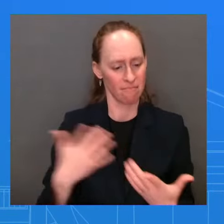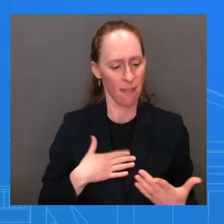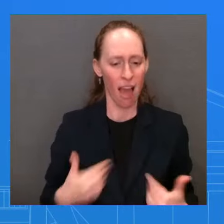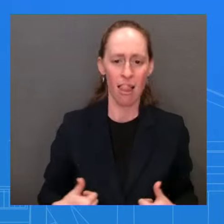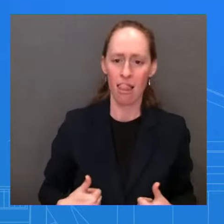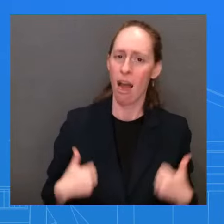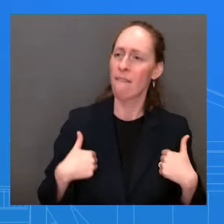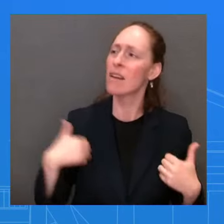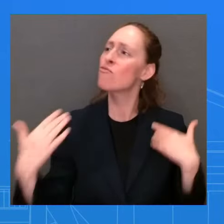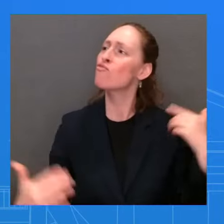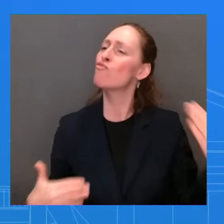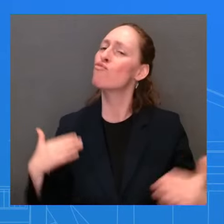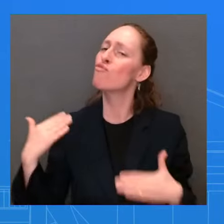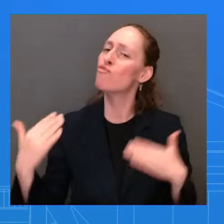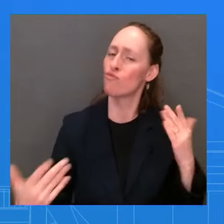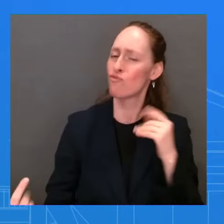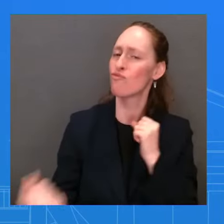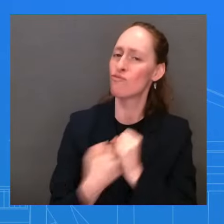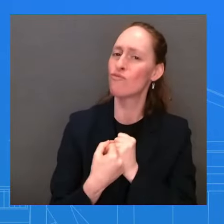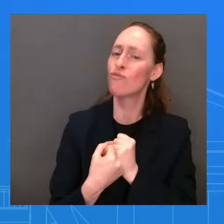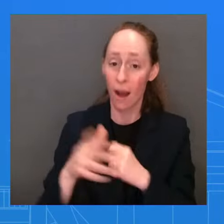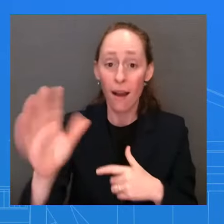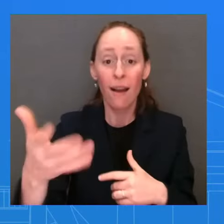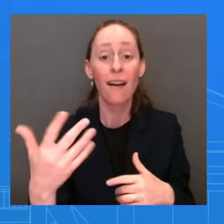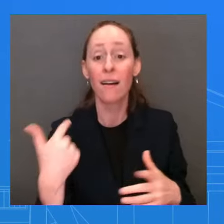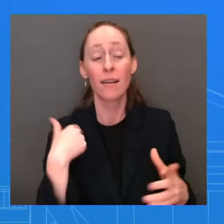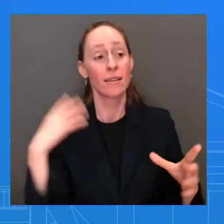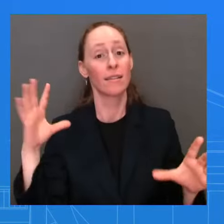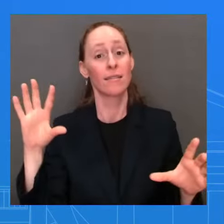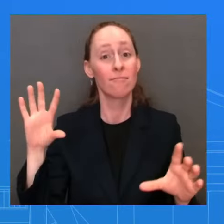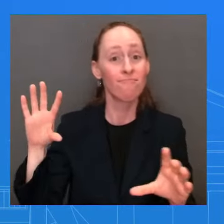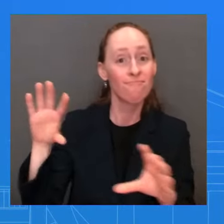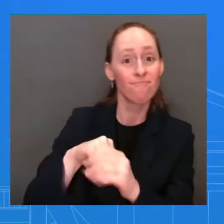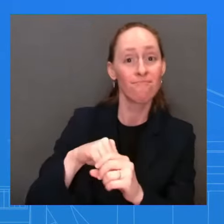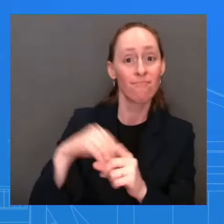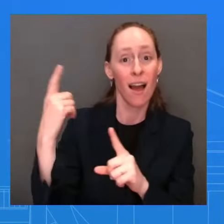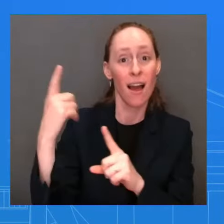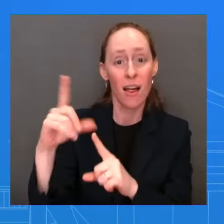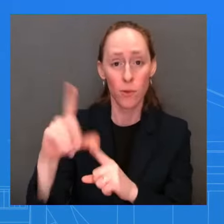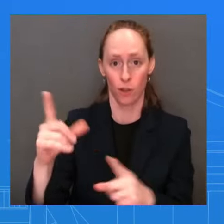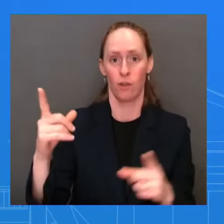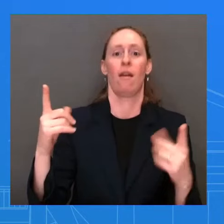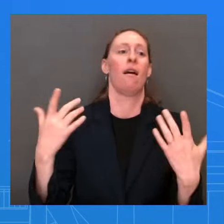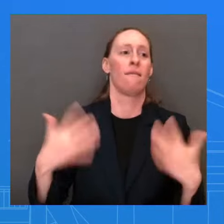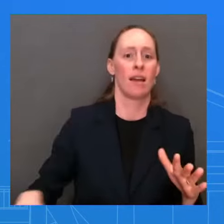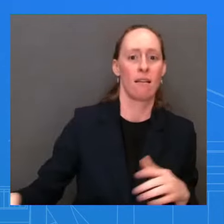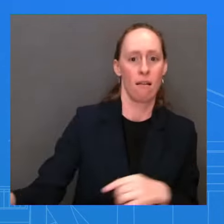of being visible for over 20 years. But visibility is not just the act of being seen,